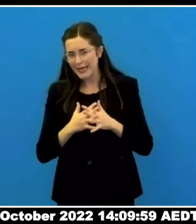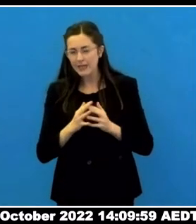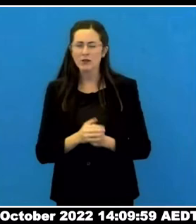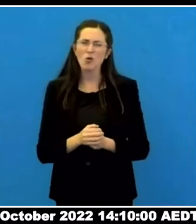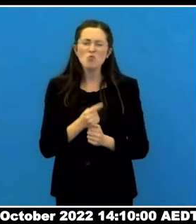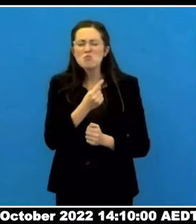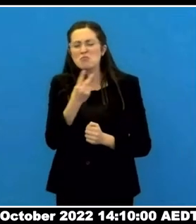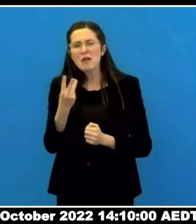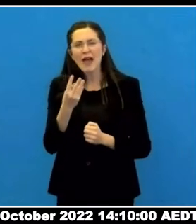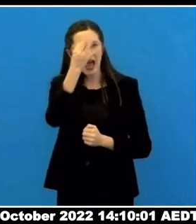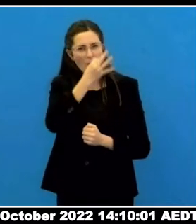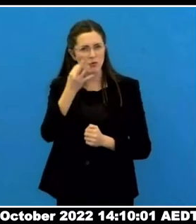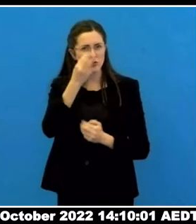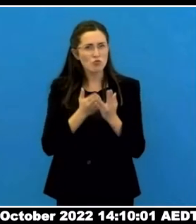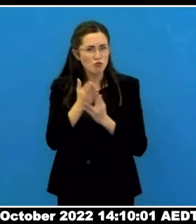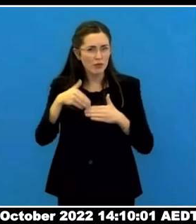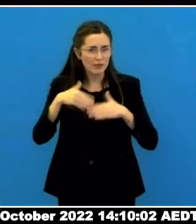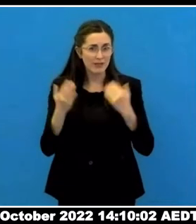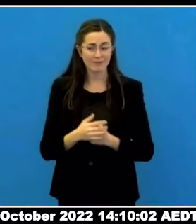I felt lonely and isolated.